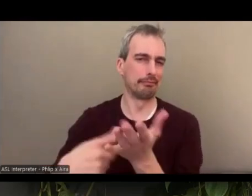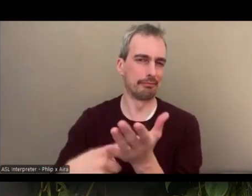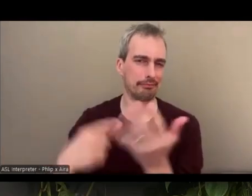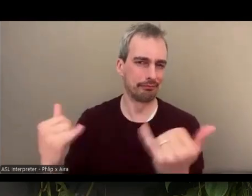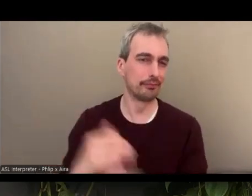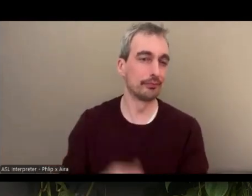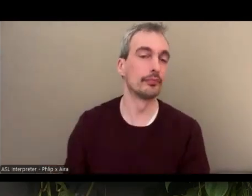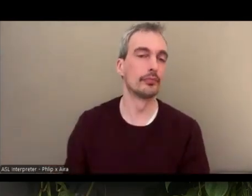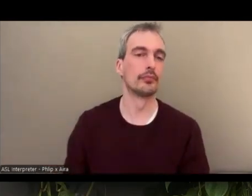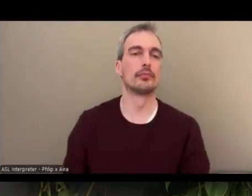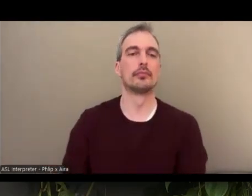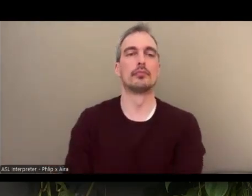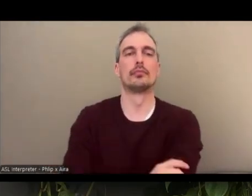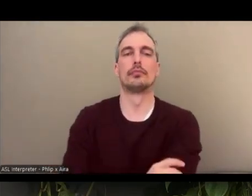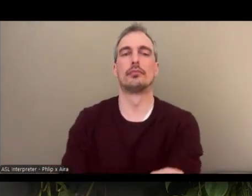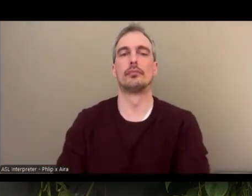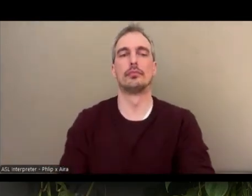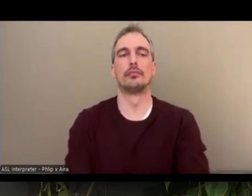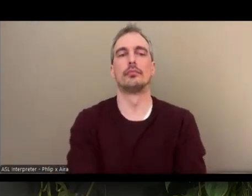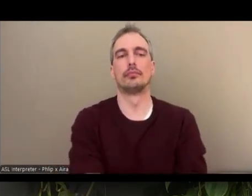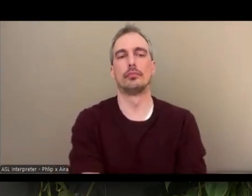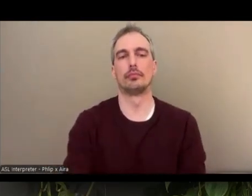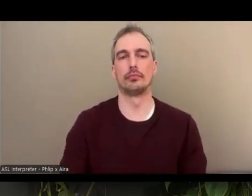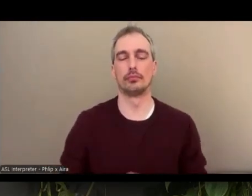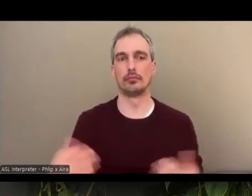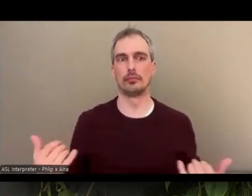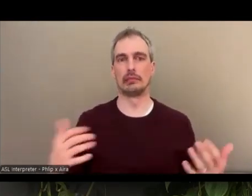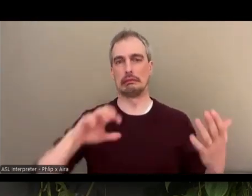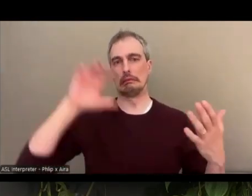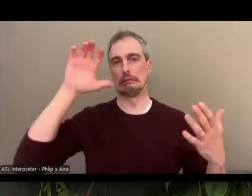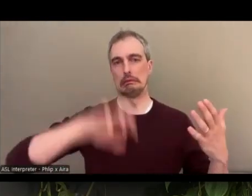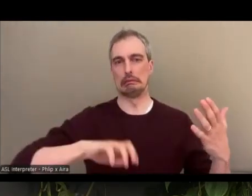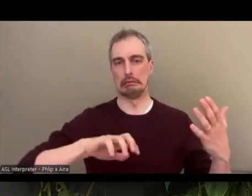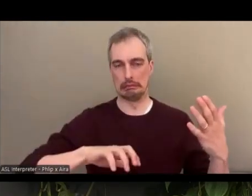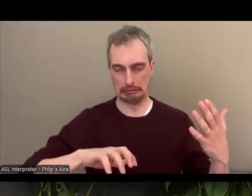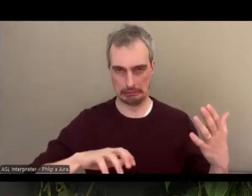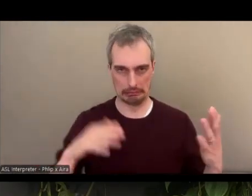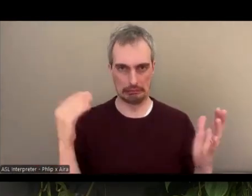All right. This is another kind of wall of text. I apologize for that. We'll go through them individually, though.